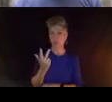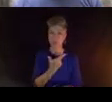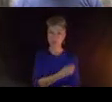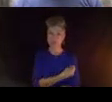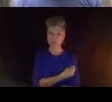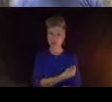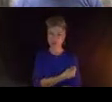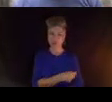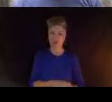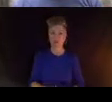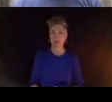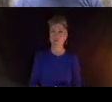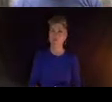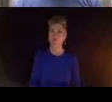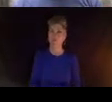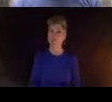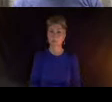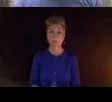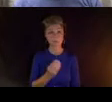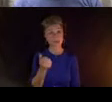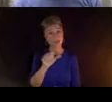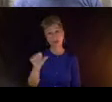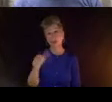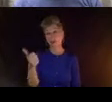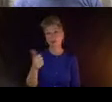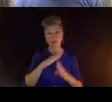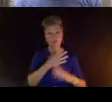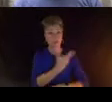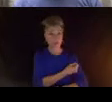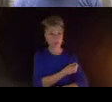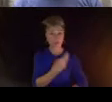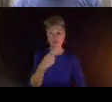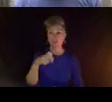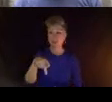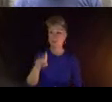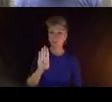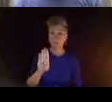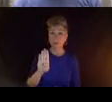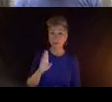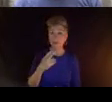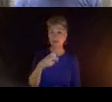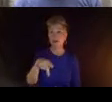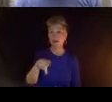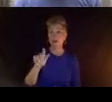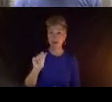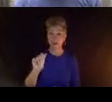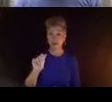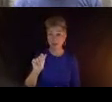And then any other vaccinations out there, so hepatitis B for sure, hepatitis A, those are all vaccines that are available